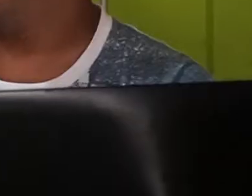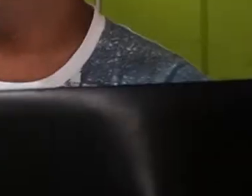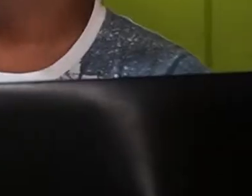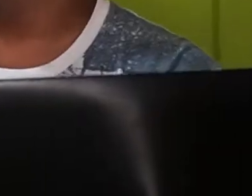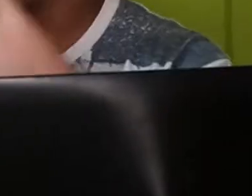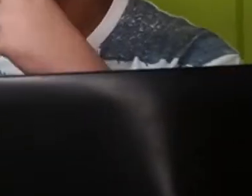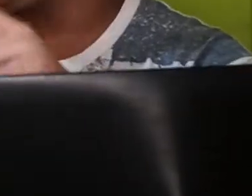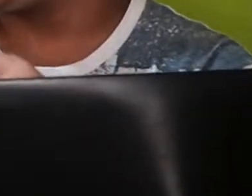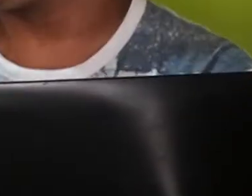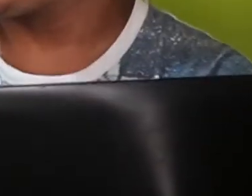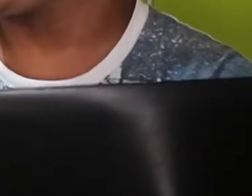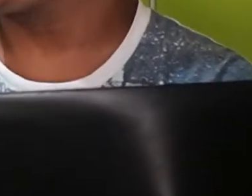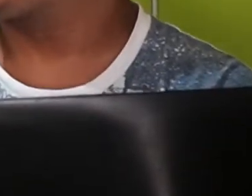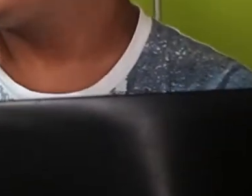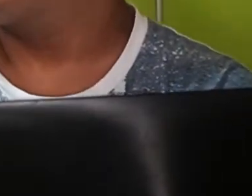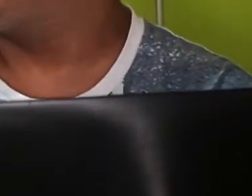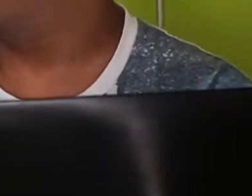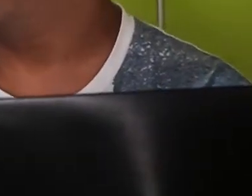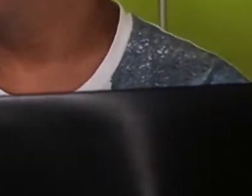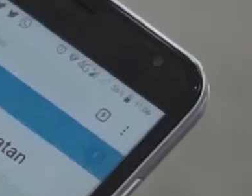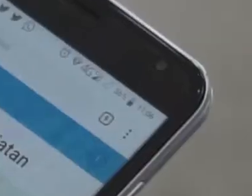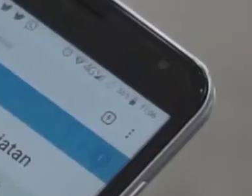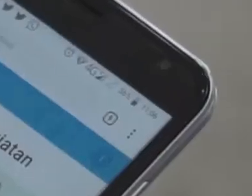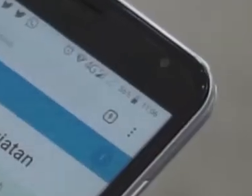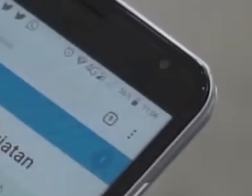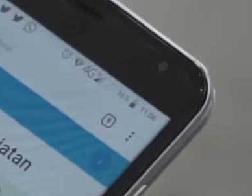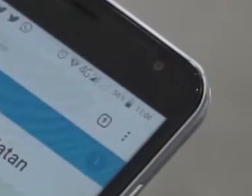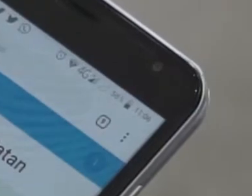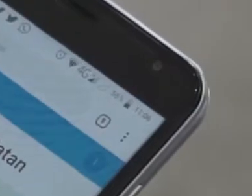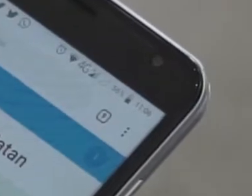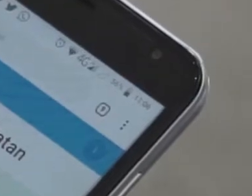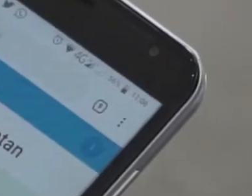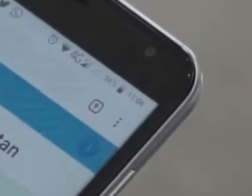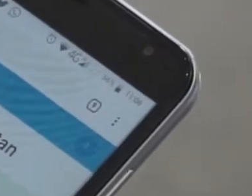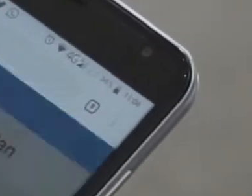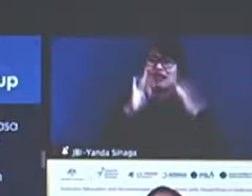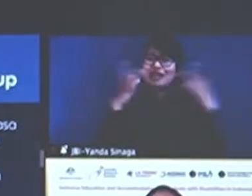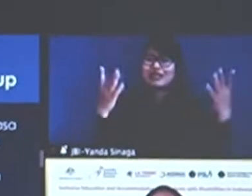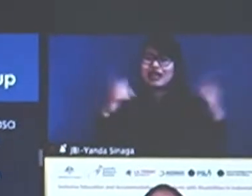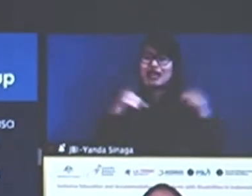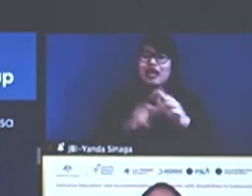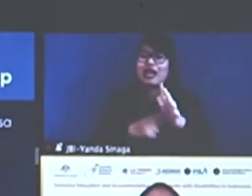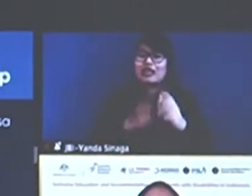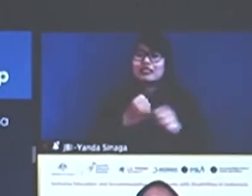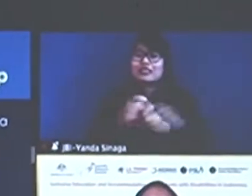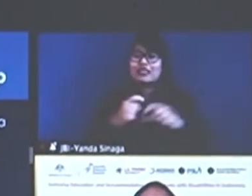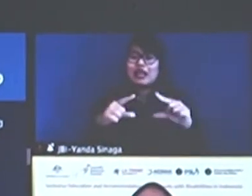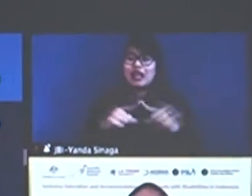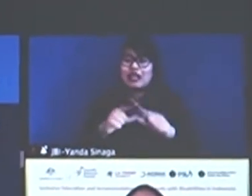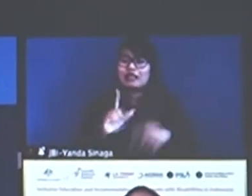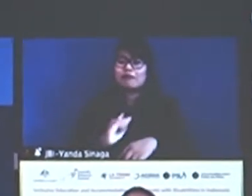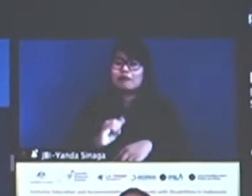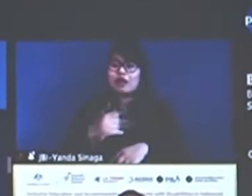tutorials, counseling, the Enablink connecting application, inclusive education training,